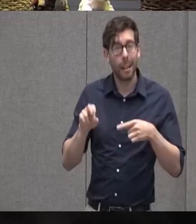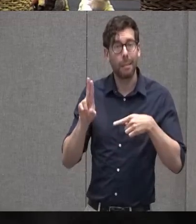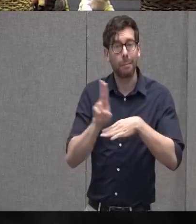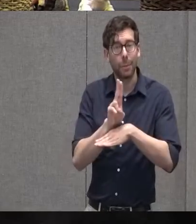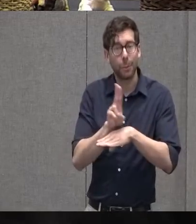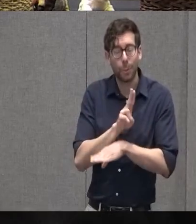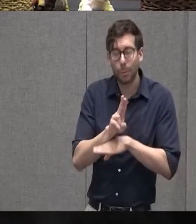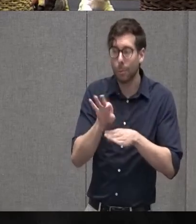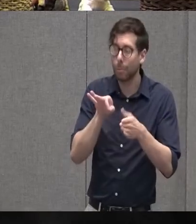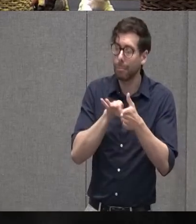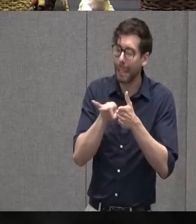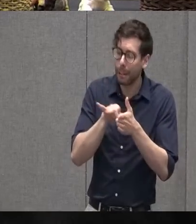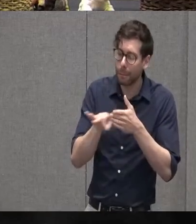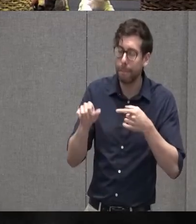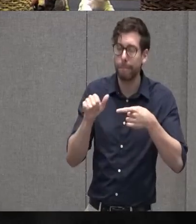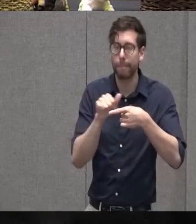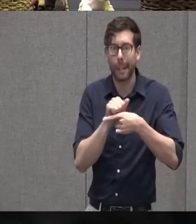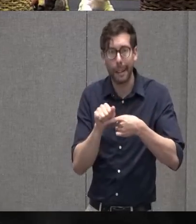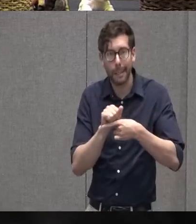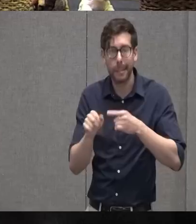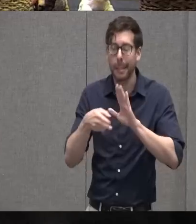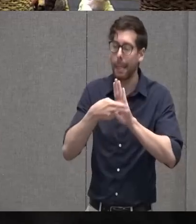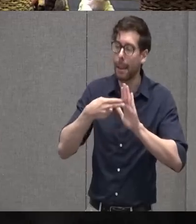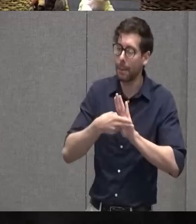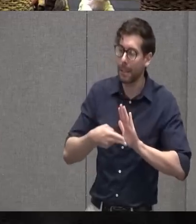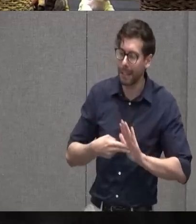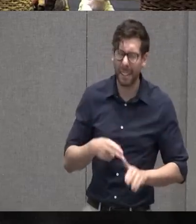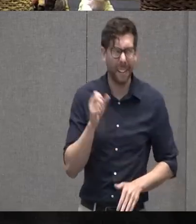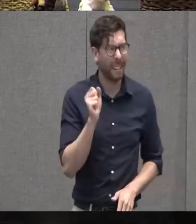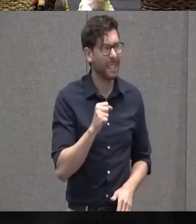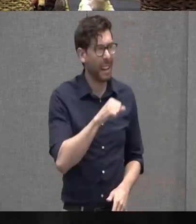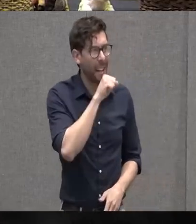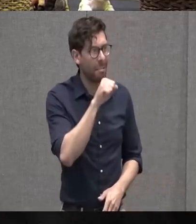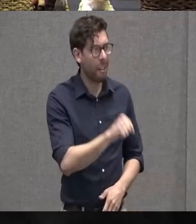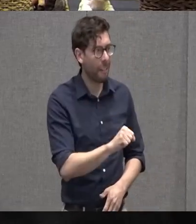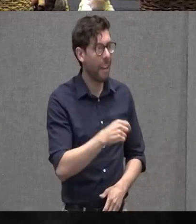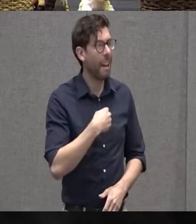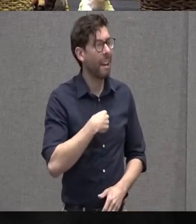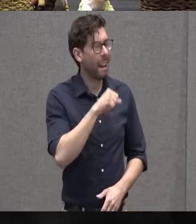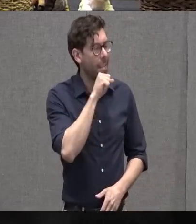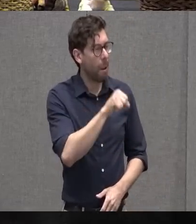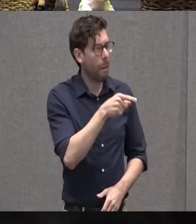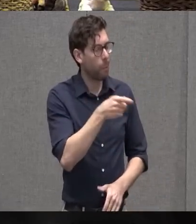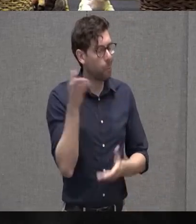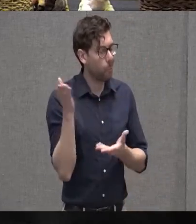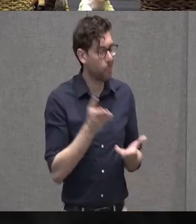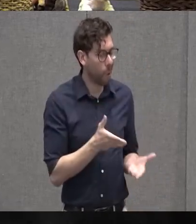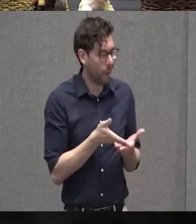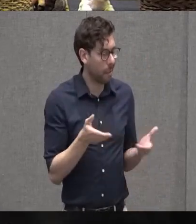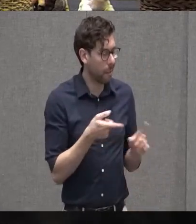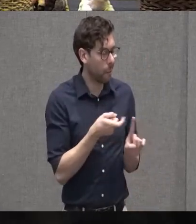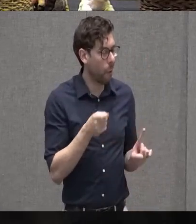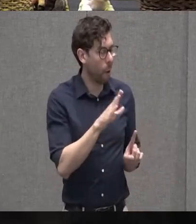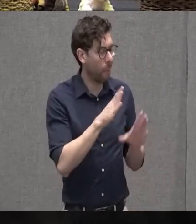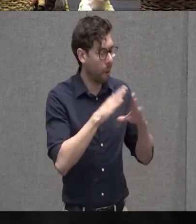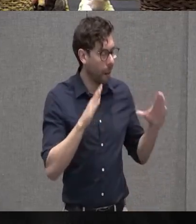Right, I love it and I also love that you brought stuff from your home, like you could also do this game,